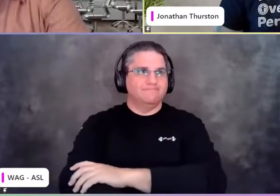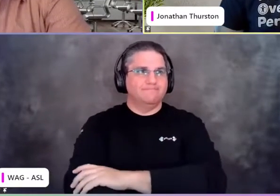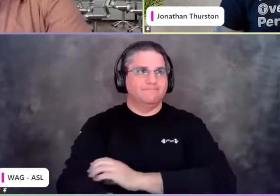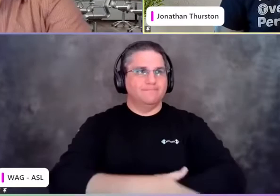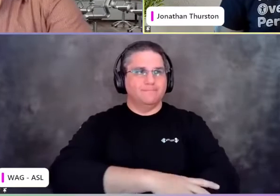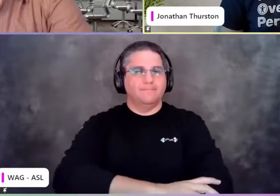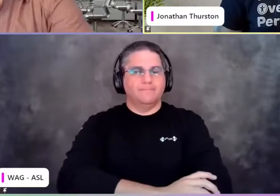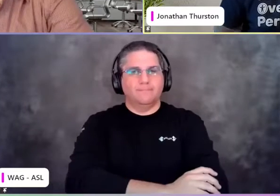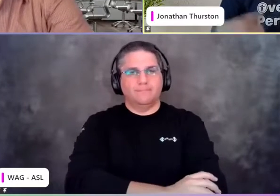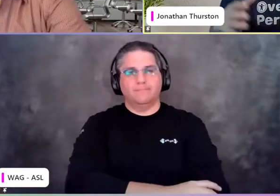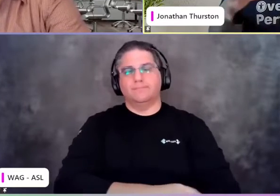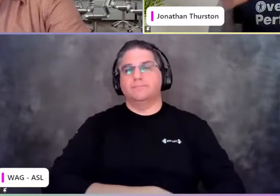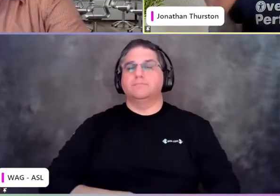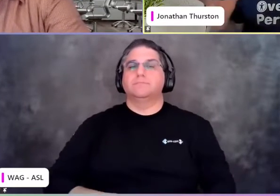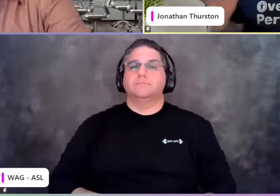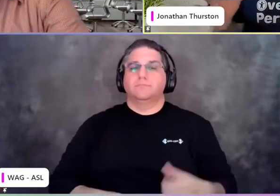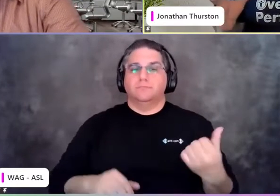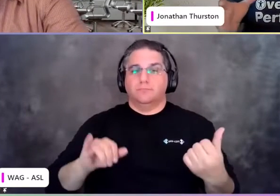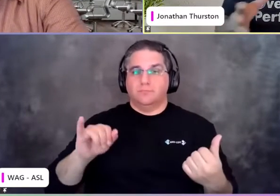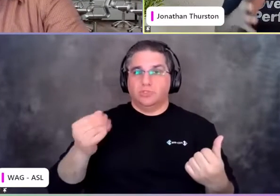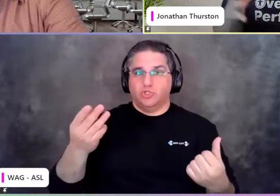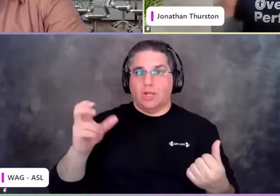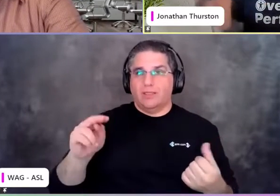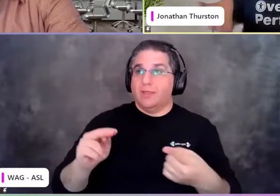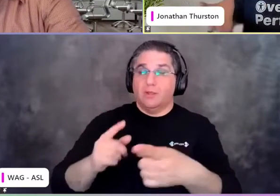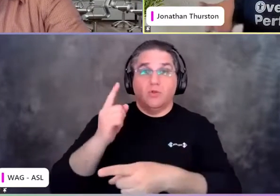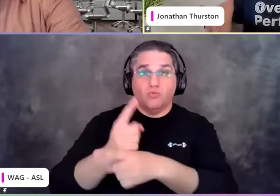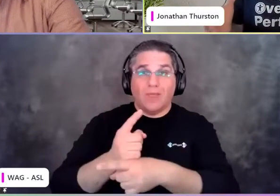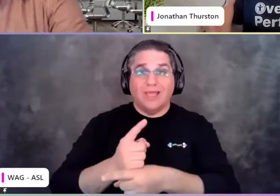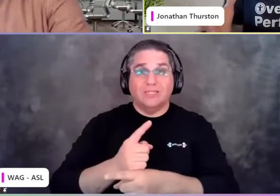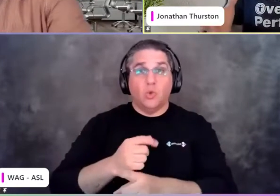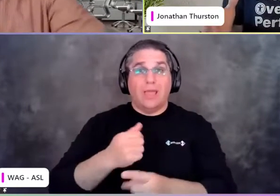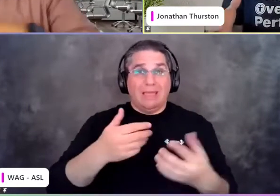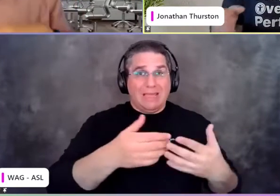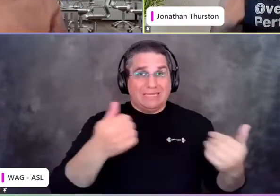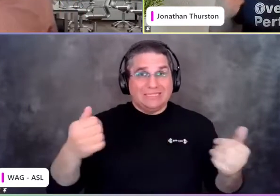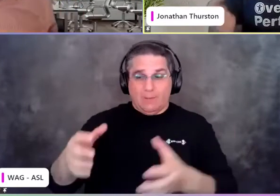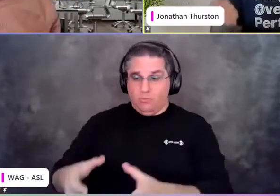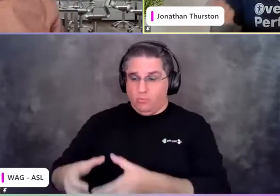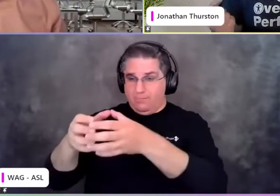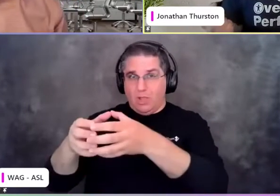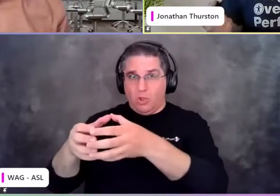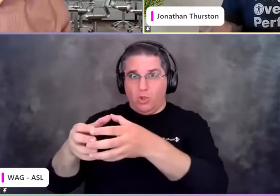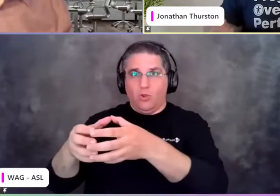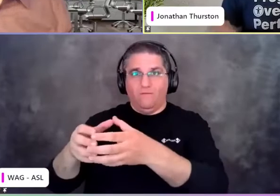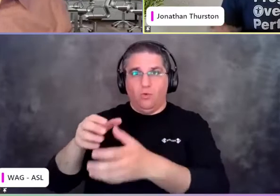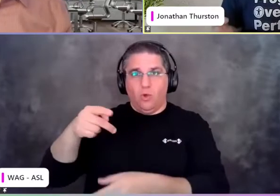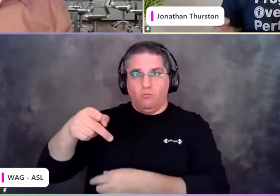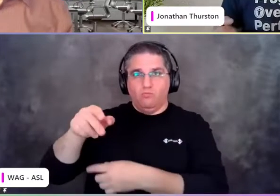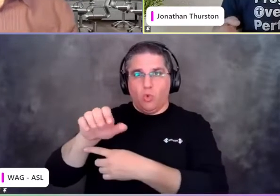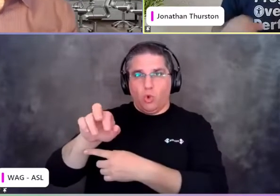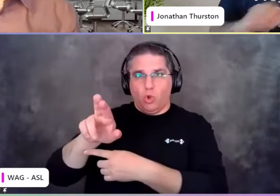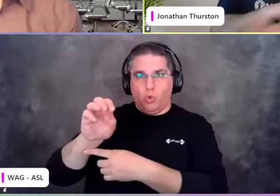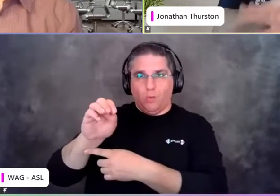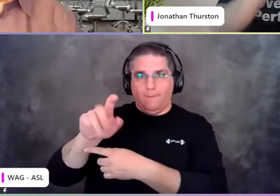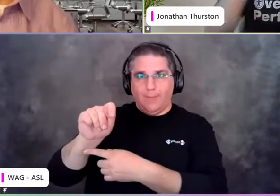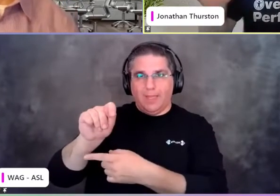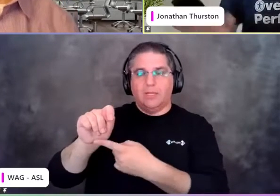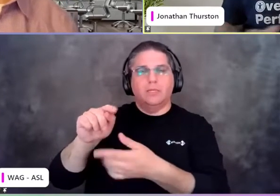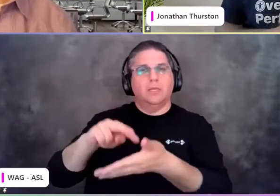procurement, for each of these higher level categories of maturity model variables. [JONATHAN] And just,